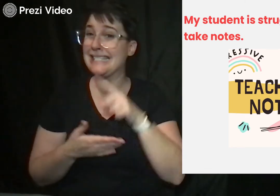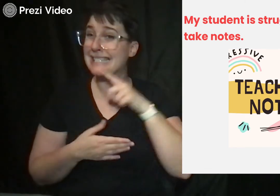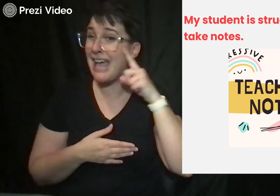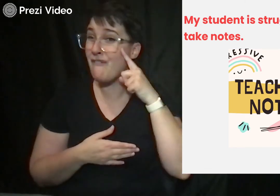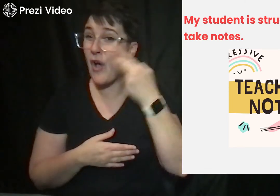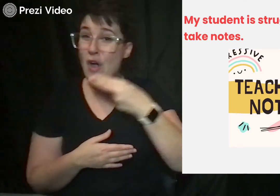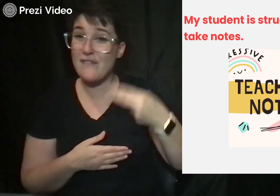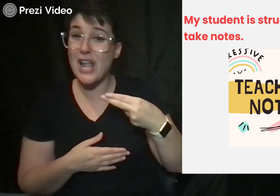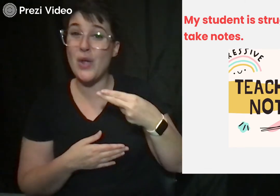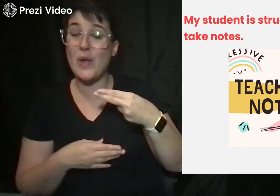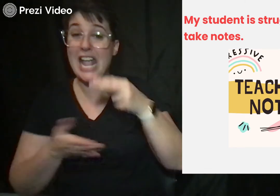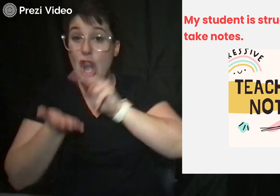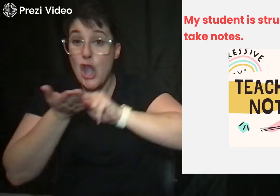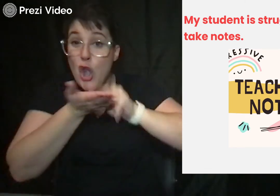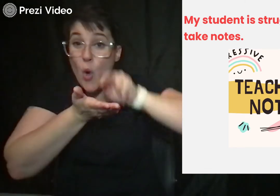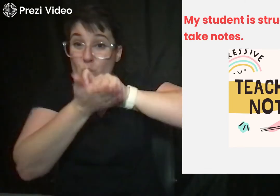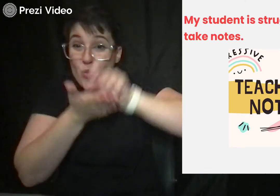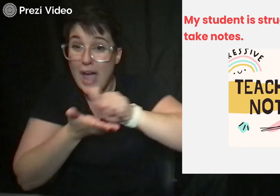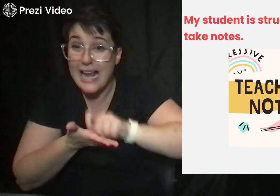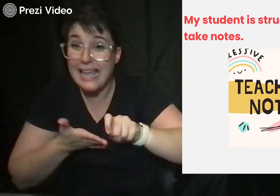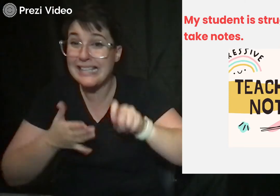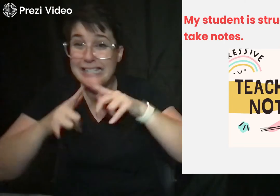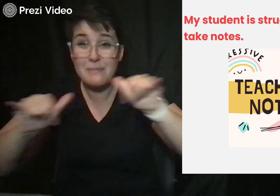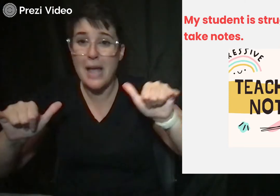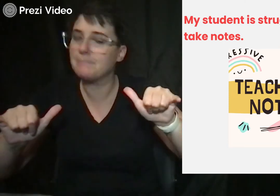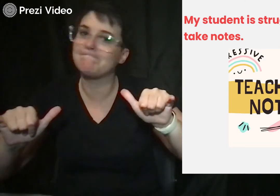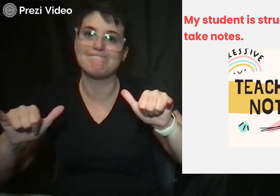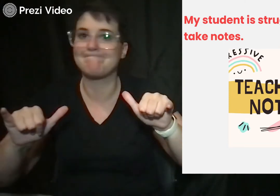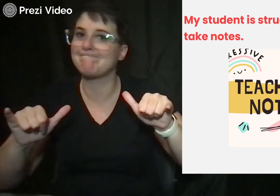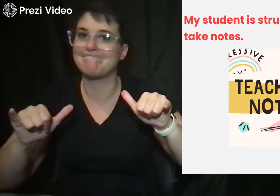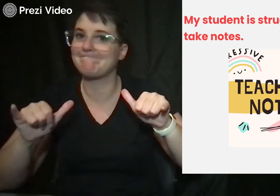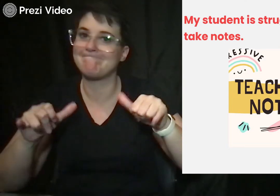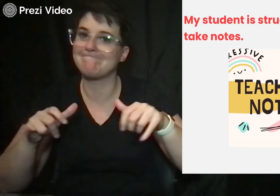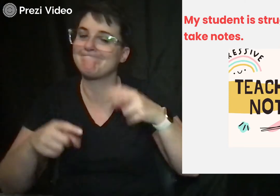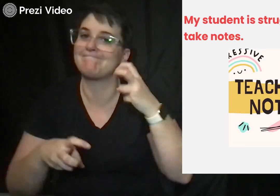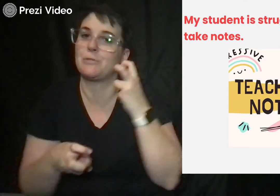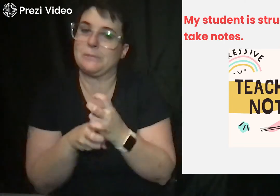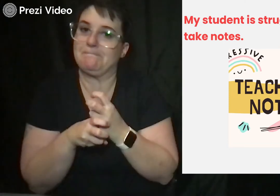This can cause major problems for note-taking with DHH students